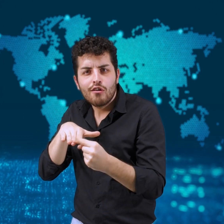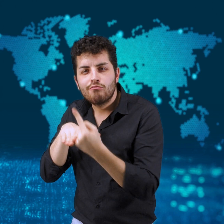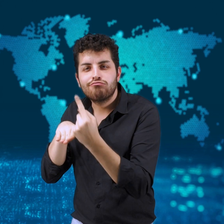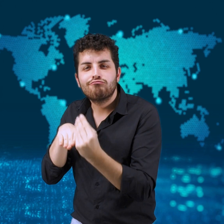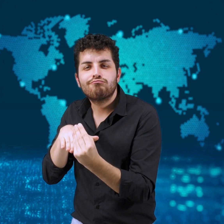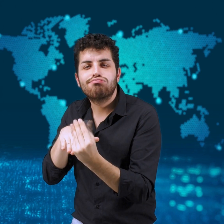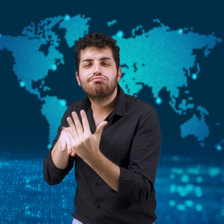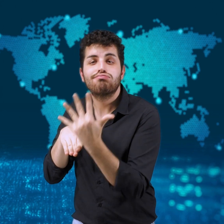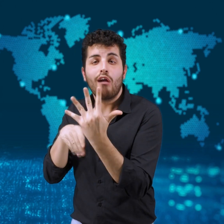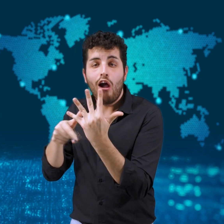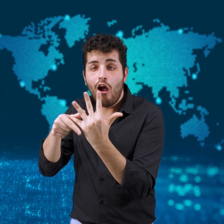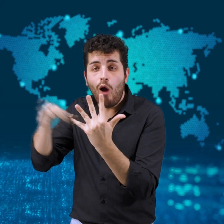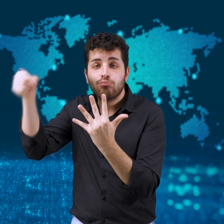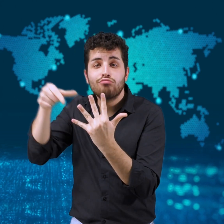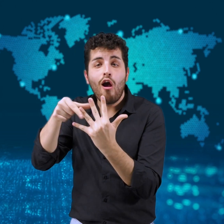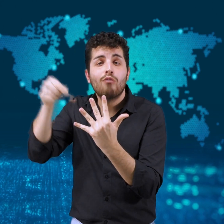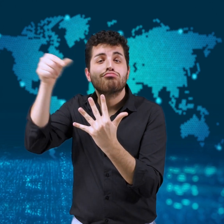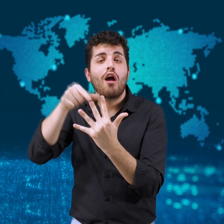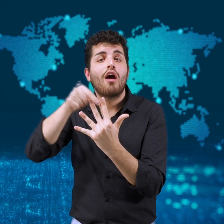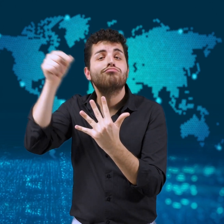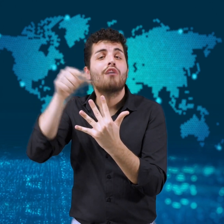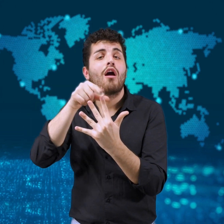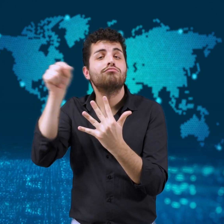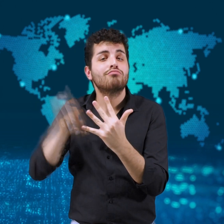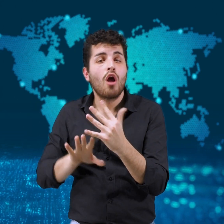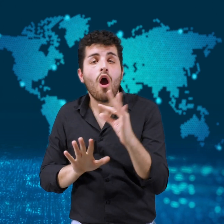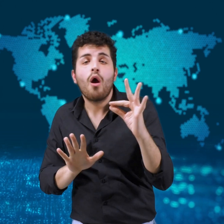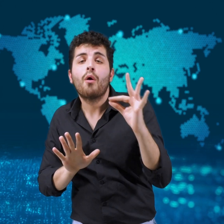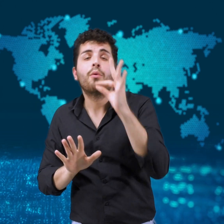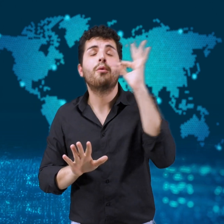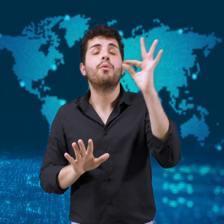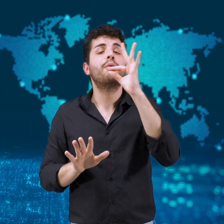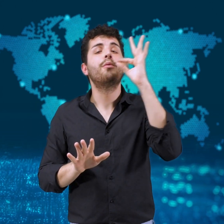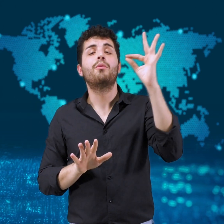In separate but related news,